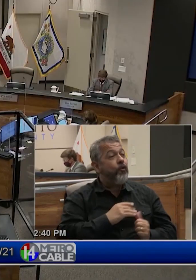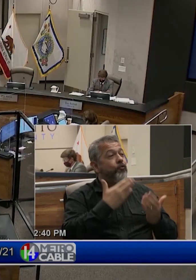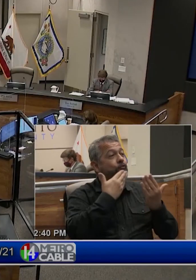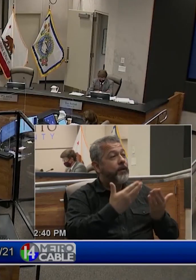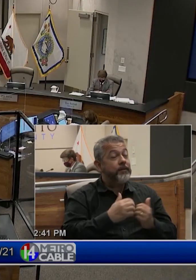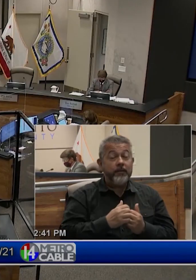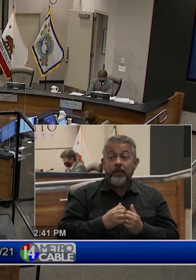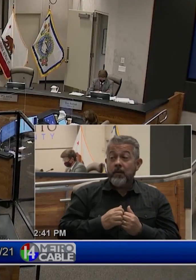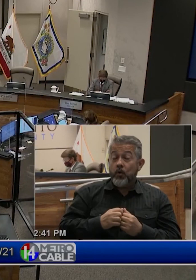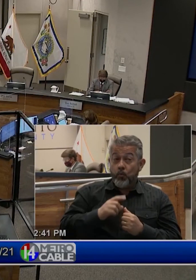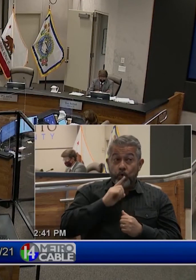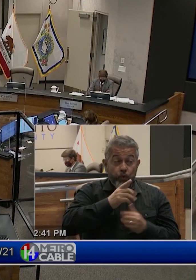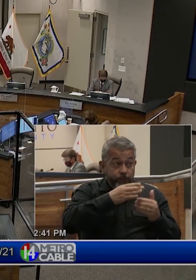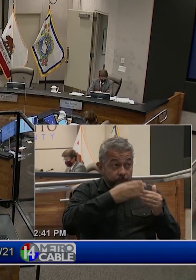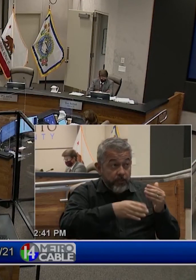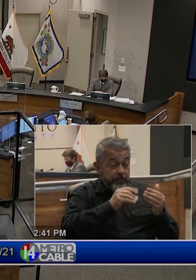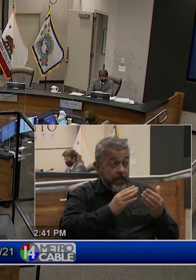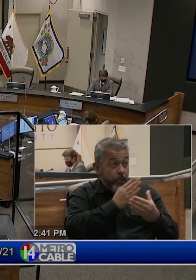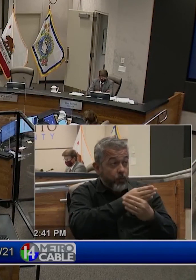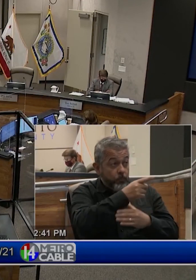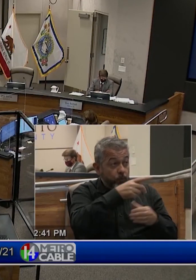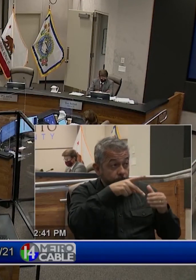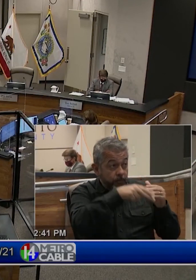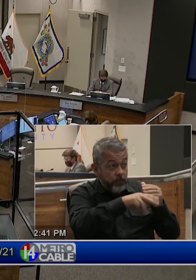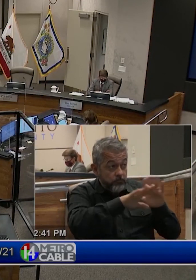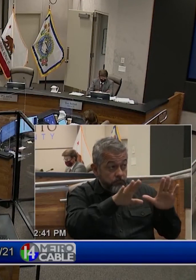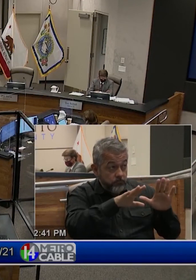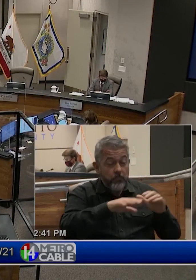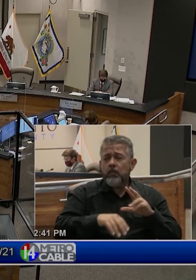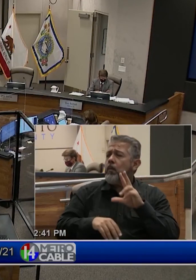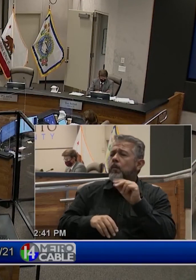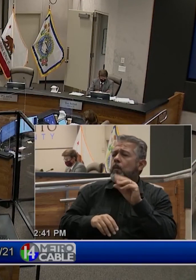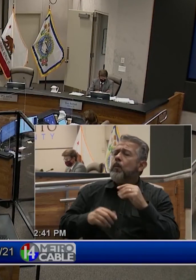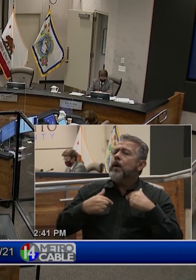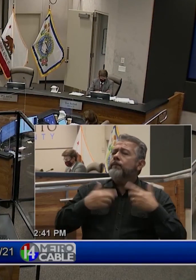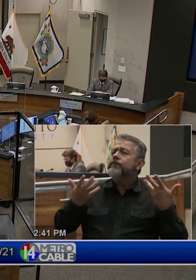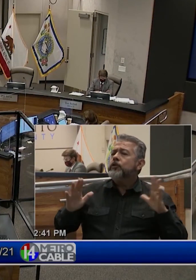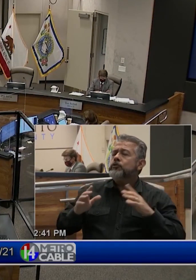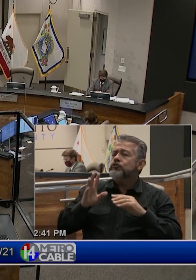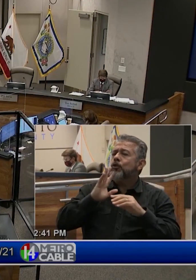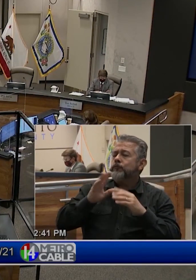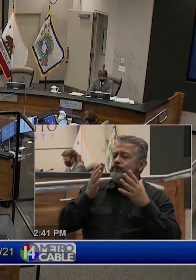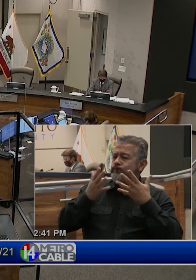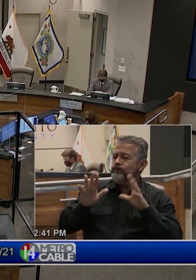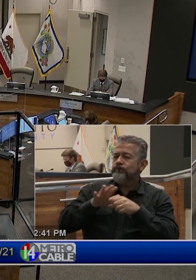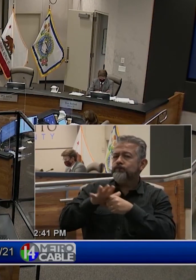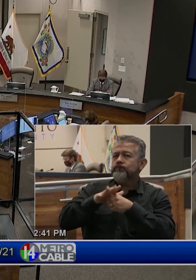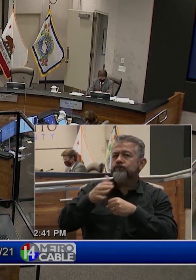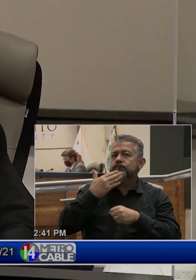OKAY. GREAT. GREAT. DOUG, DID I INTERRUPT YOU? DOUG, DID I INTERRUPT YOU? >> NO. NO. NO. NO. >> YOU COMPLETED YOUR YOU COMPLETED YOUR PRESENTATION? PRESENTATION? GREAT THAT